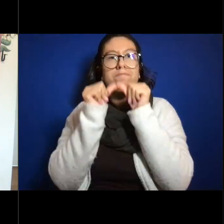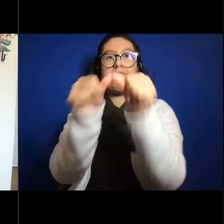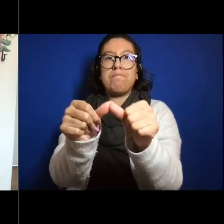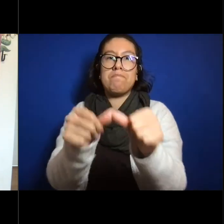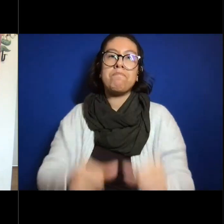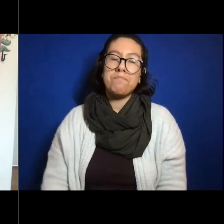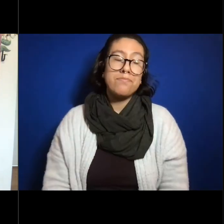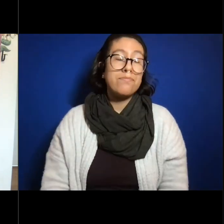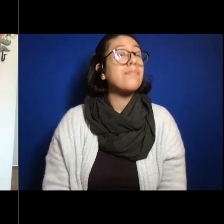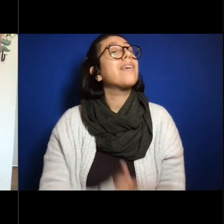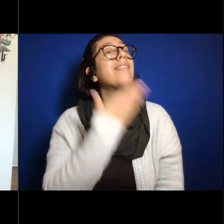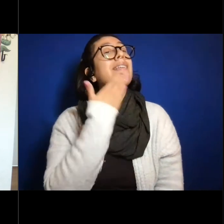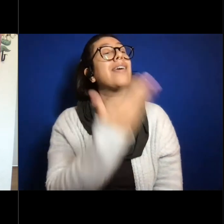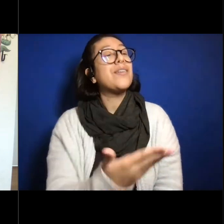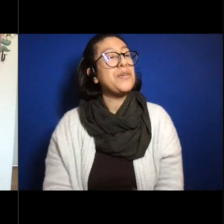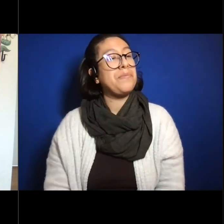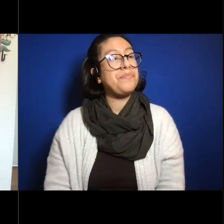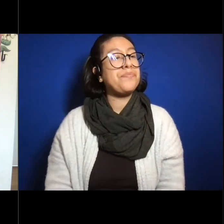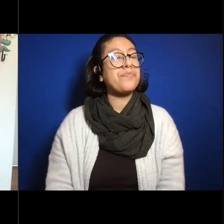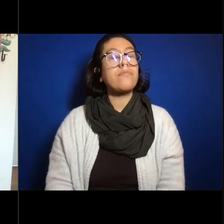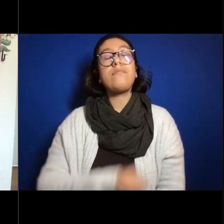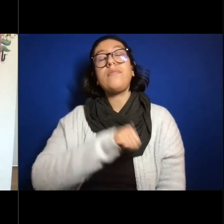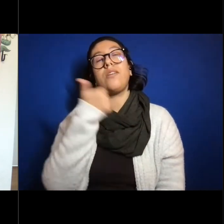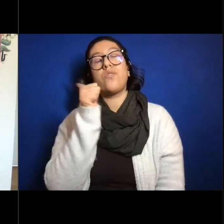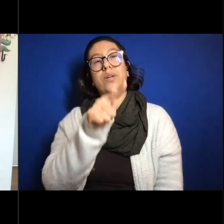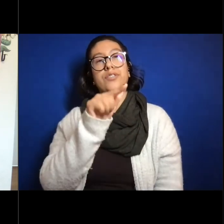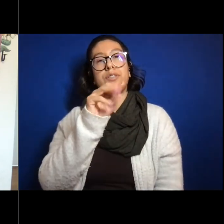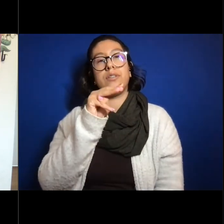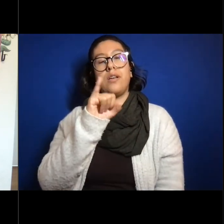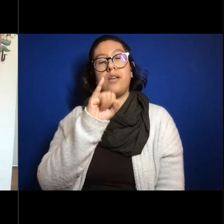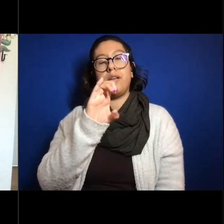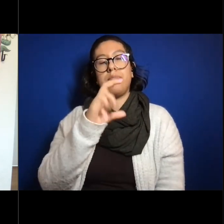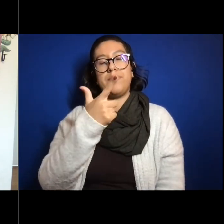[Grace] Thank you and Michelle is asking, Michelle from Hawaii what channel